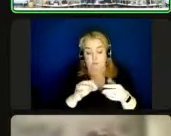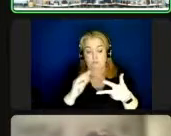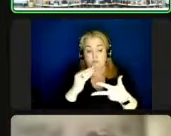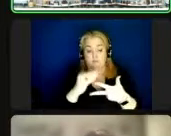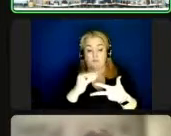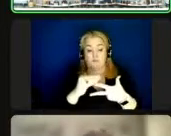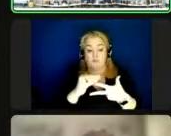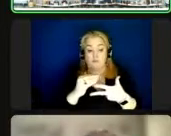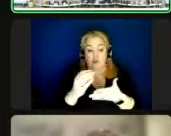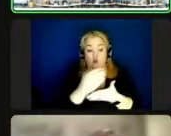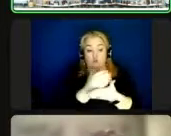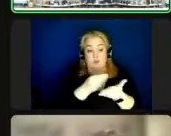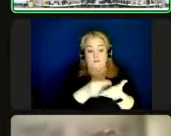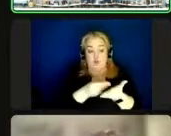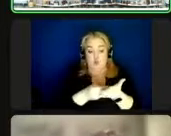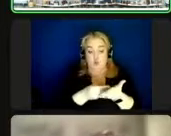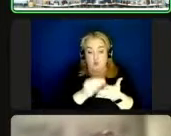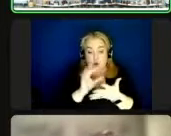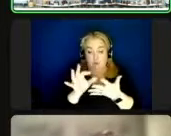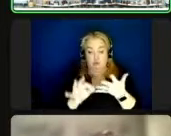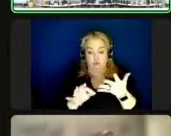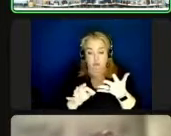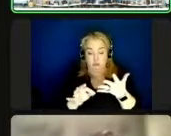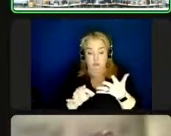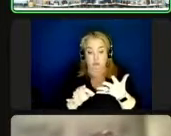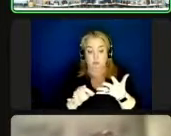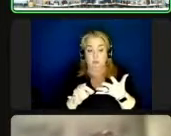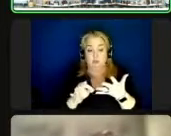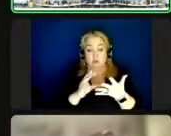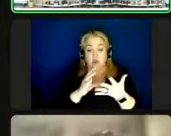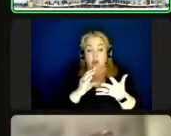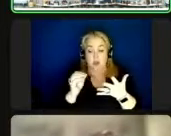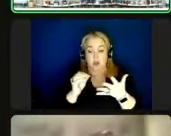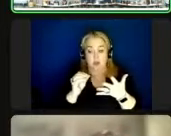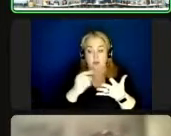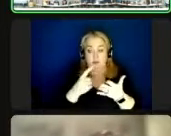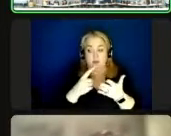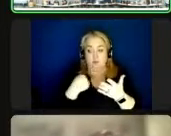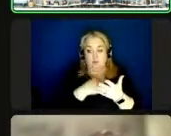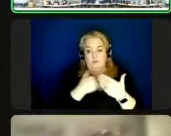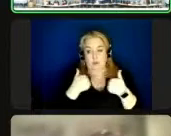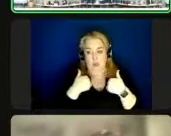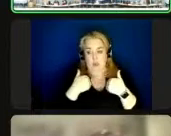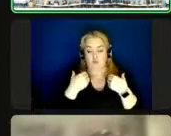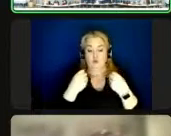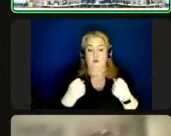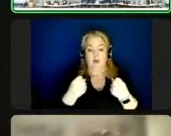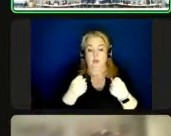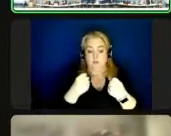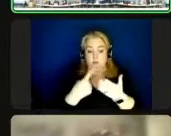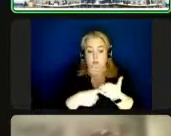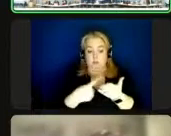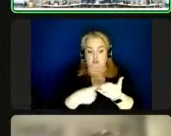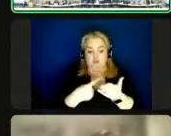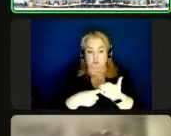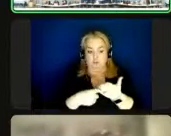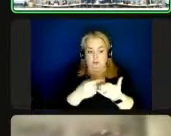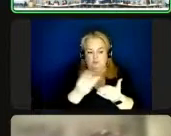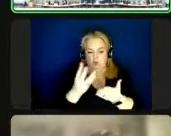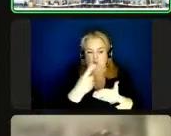THAT GAP. PLUS ANYTHING ADDITIONAL.